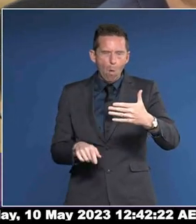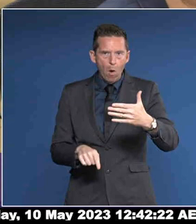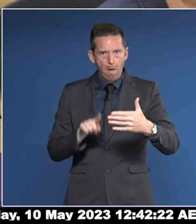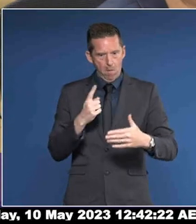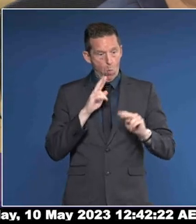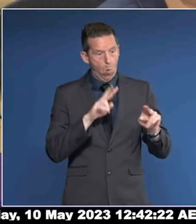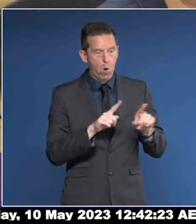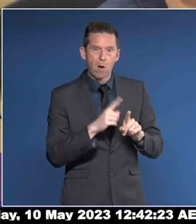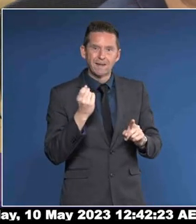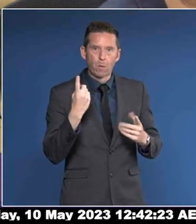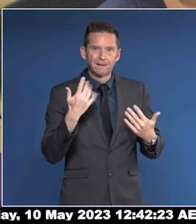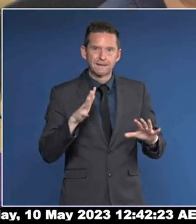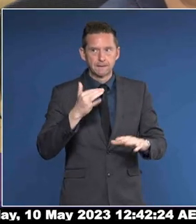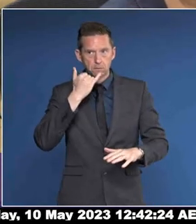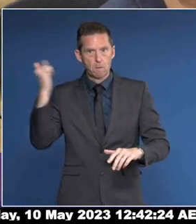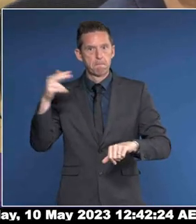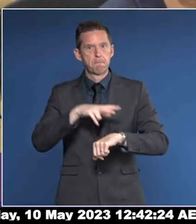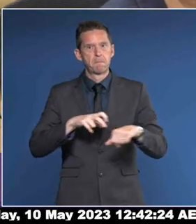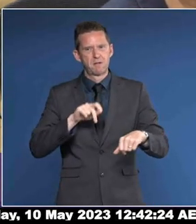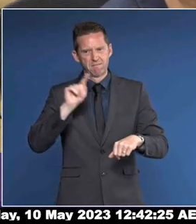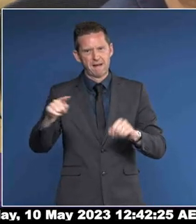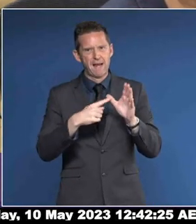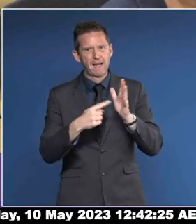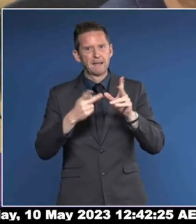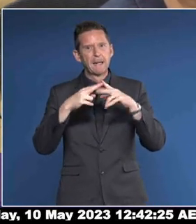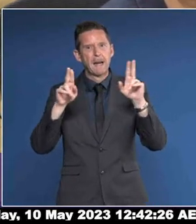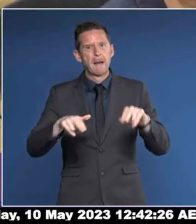contacted the police to raise a concern about the welfare of the children?